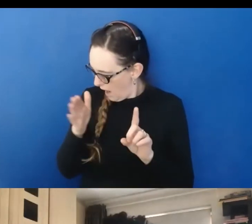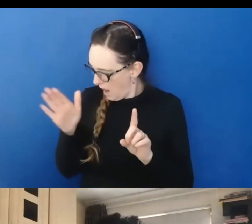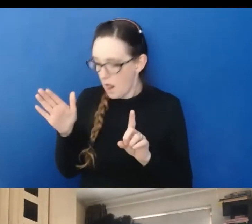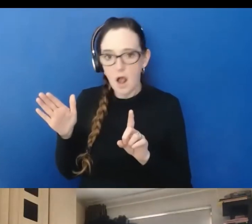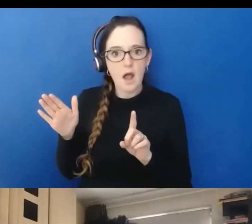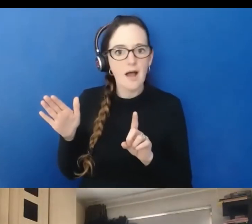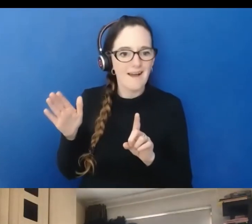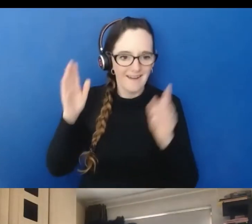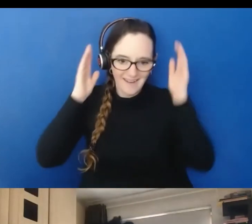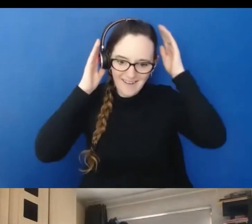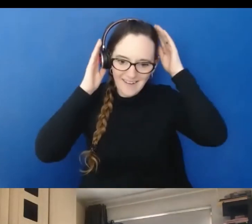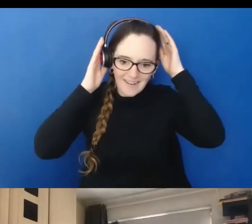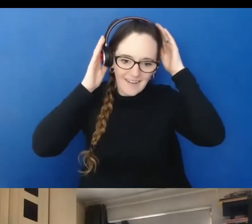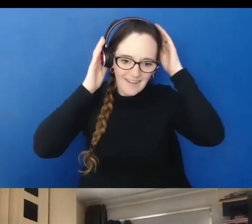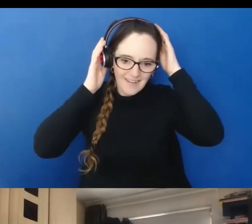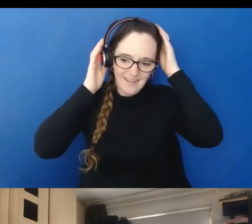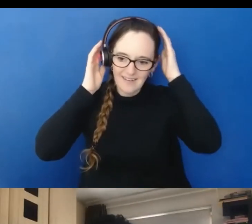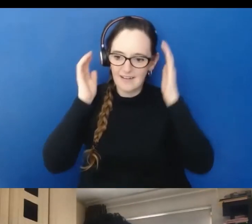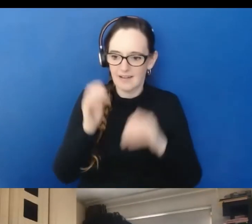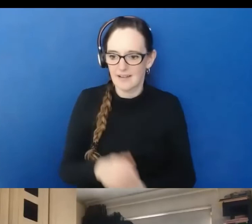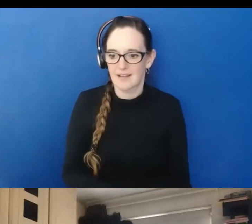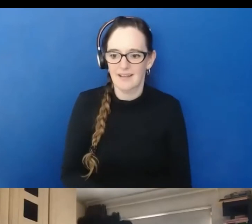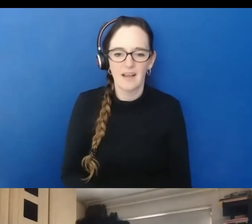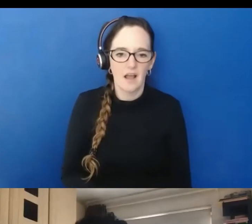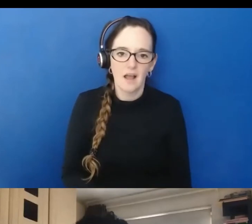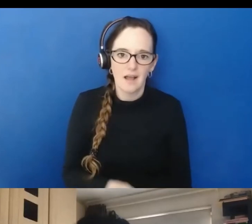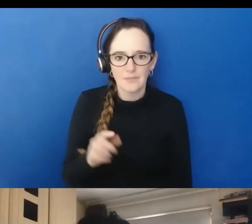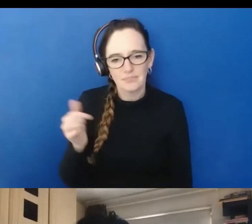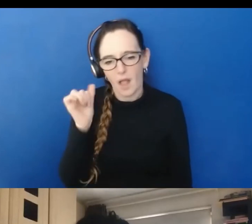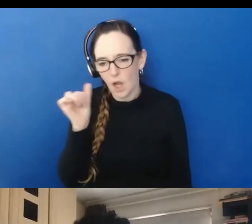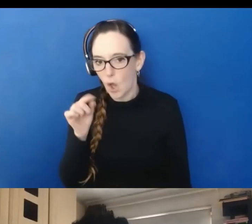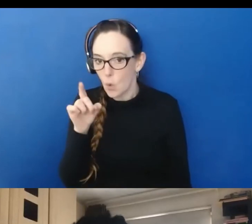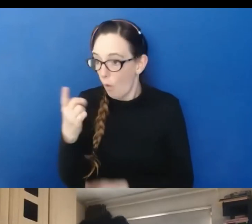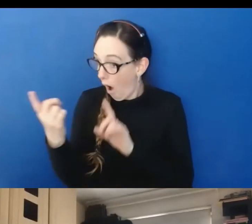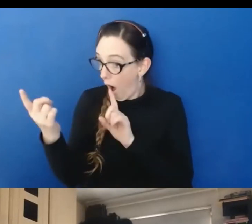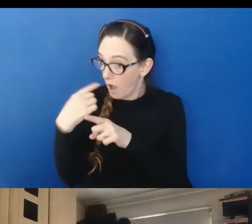No, all of these topics open up into 17 different streams that we can't